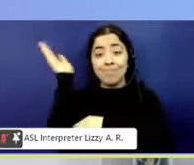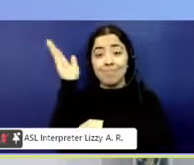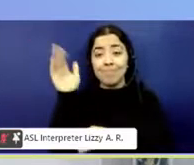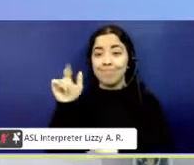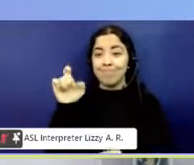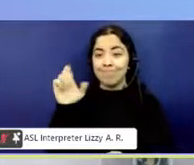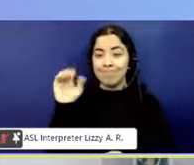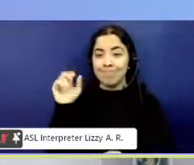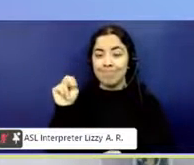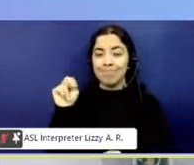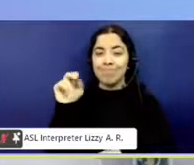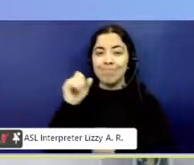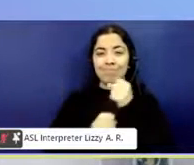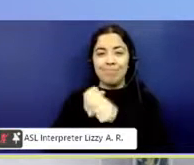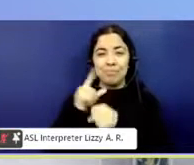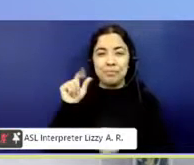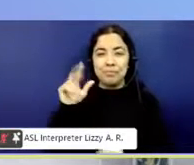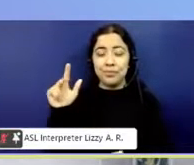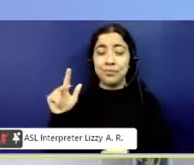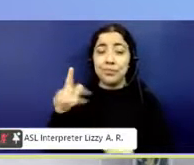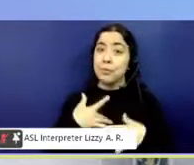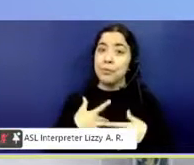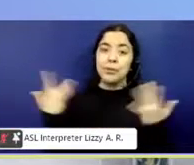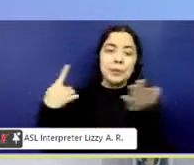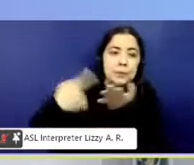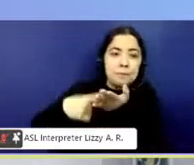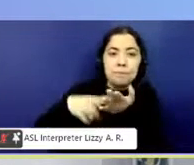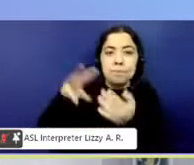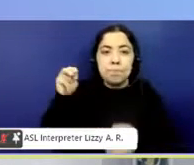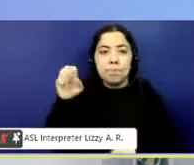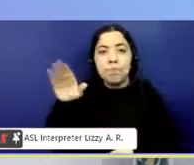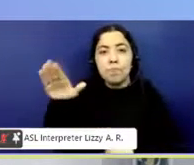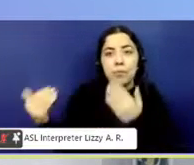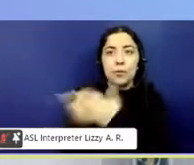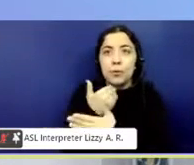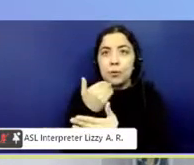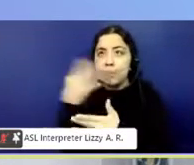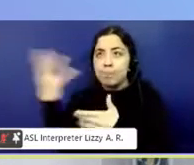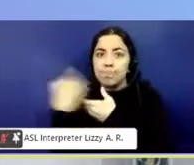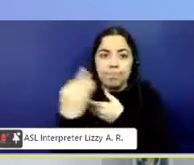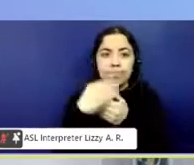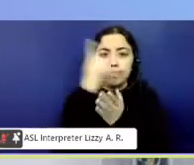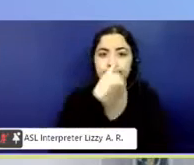and I'm thrilled to talk about Microsoft's new inclusive design resources on the cognitive model